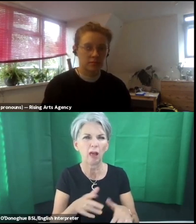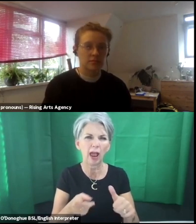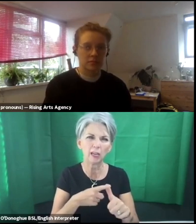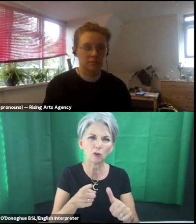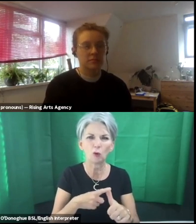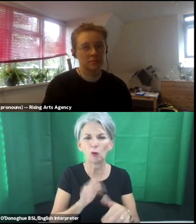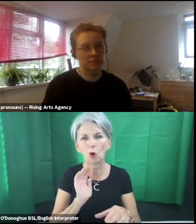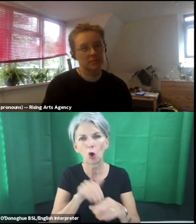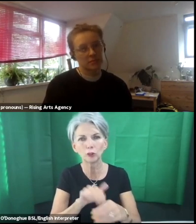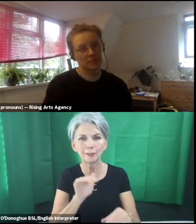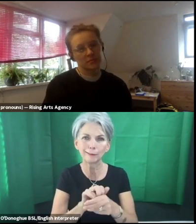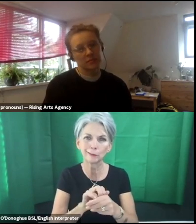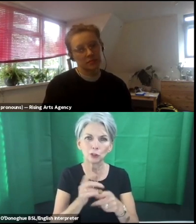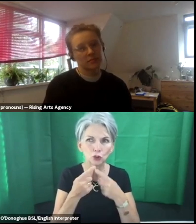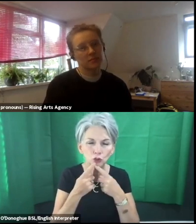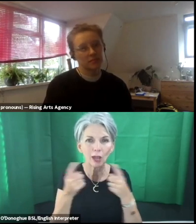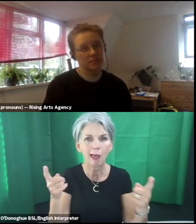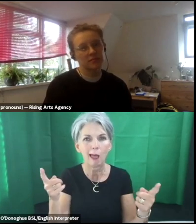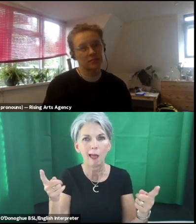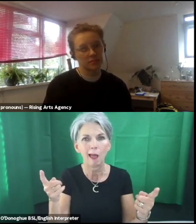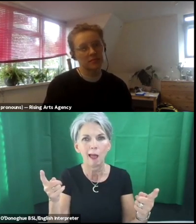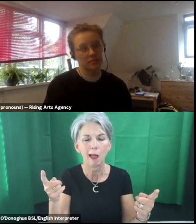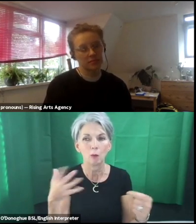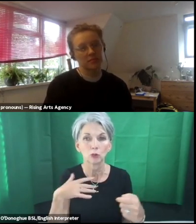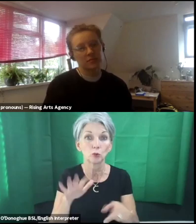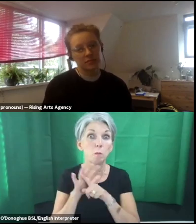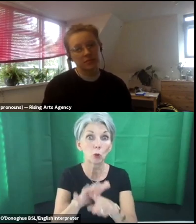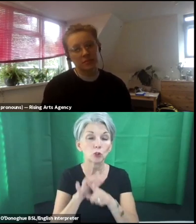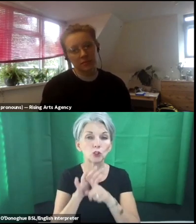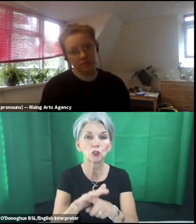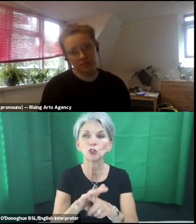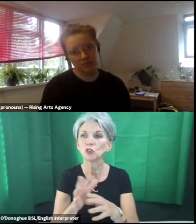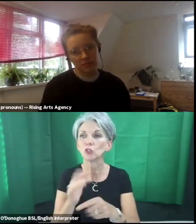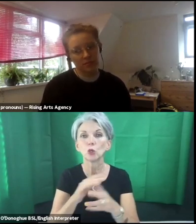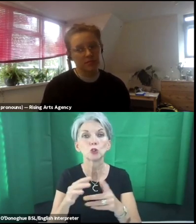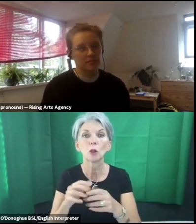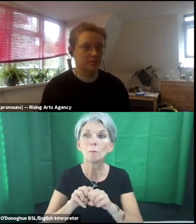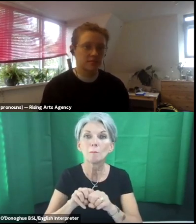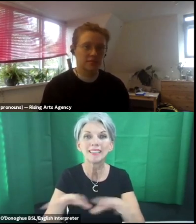So if we're wanting to push something on social media, the person who's in charge